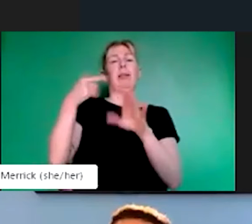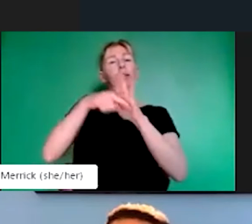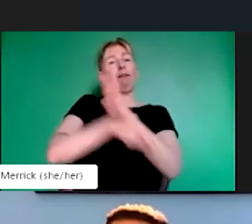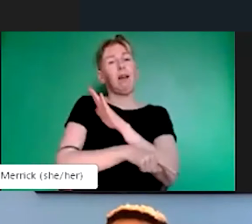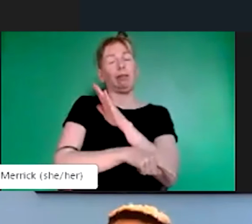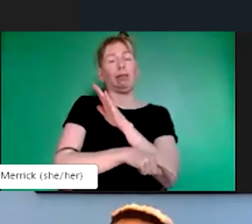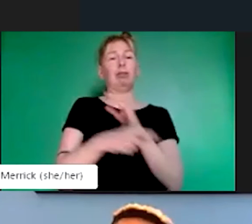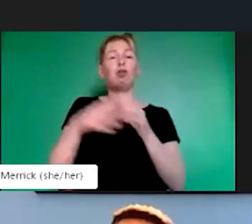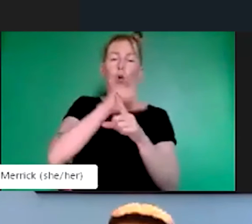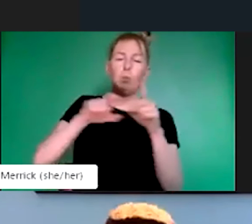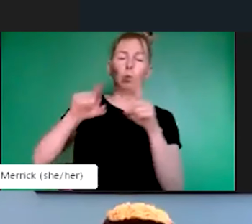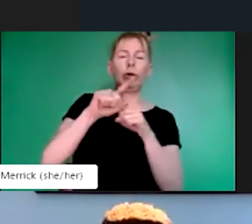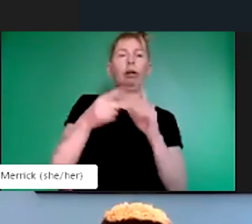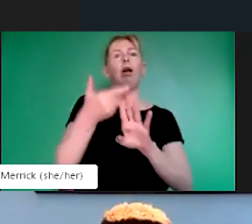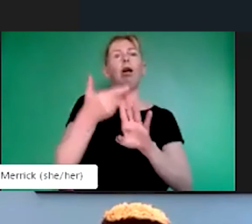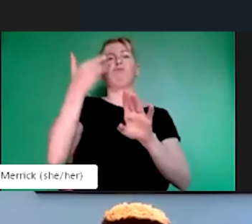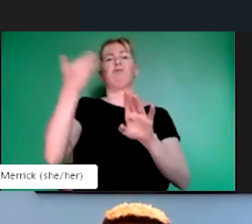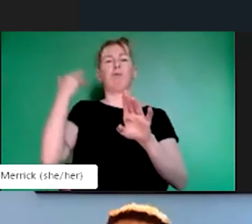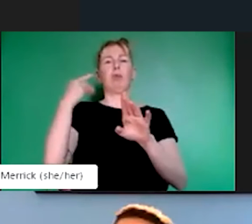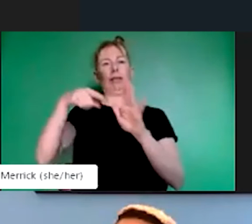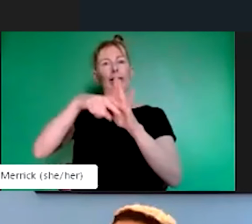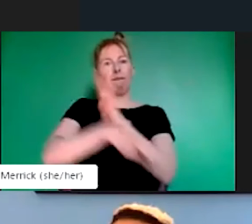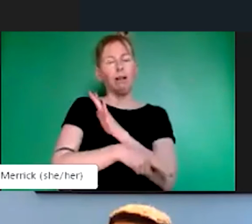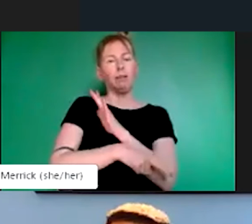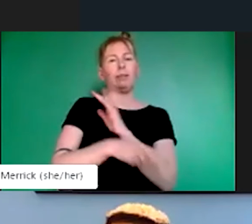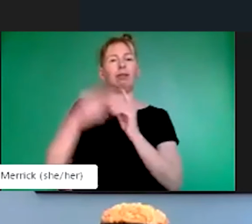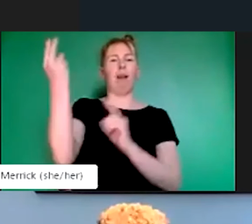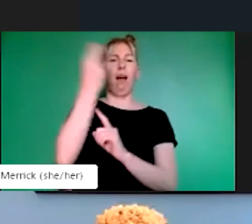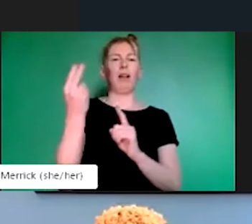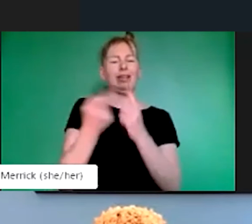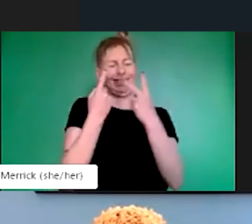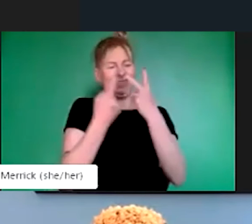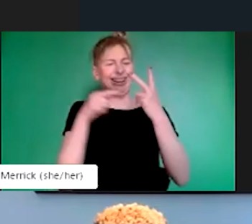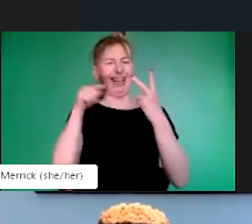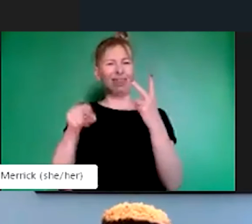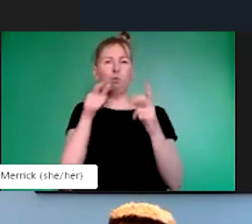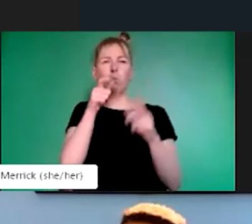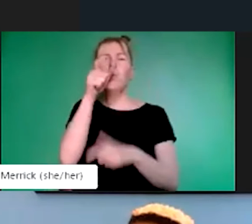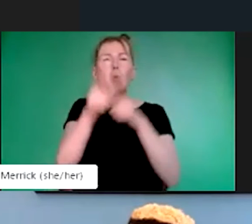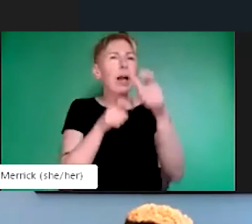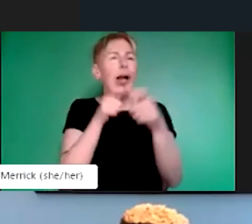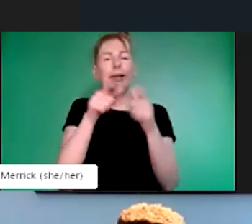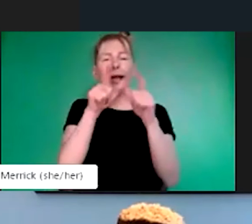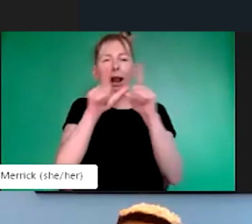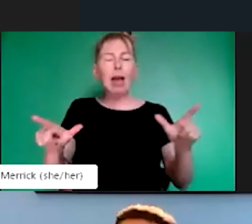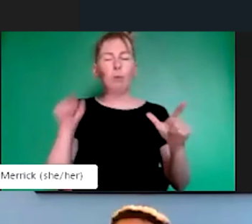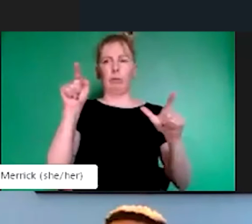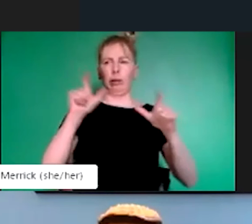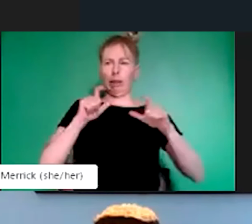me, still maintains the state of conflict. And so this is where I will turn to my mother